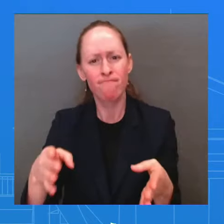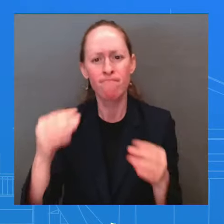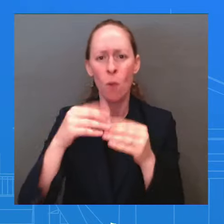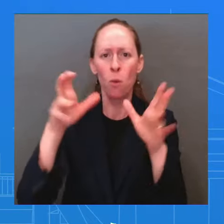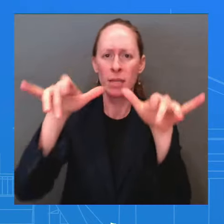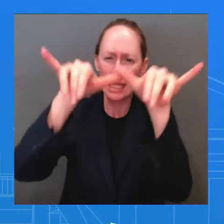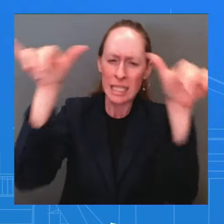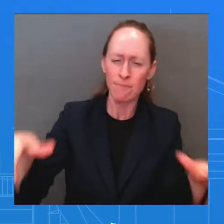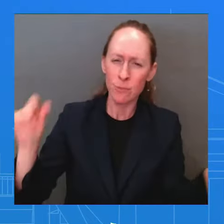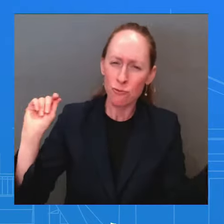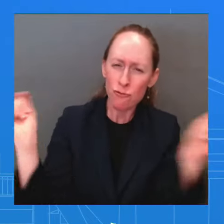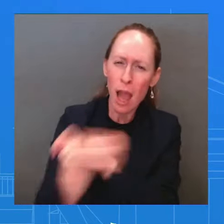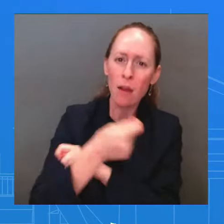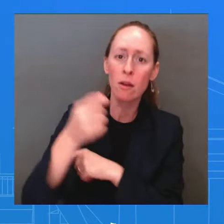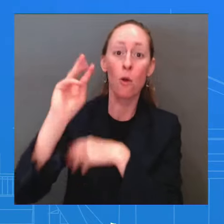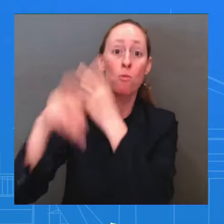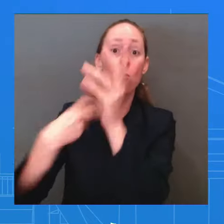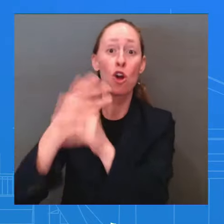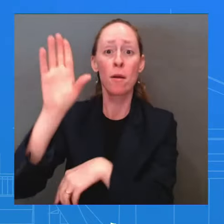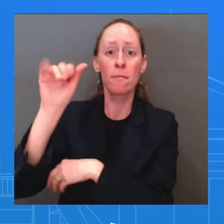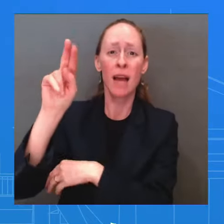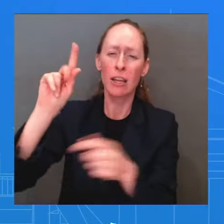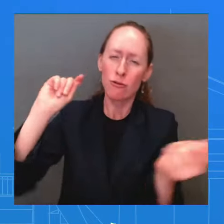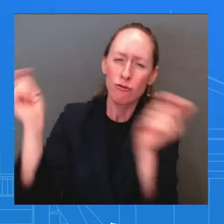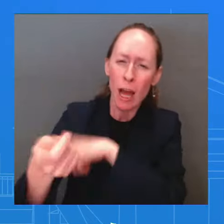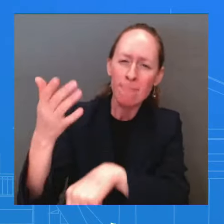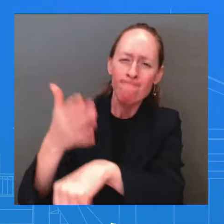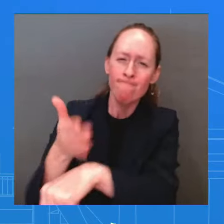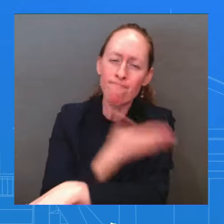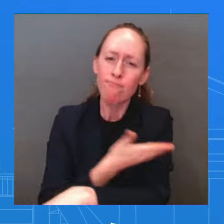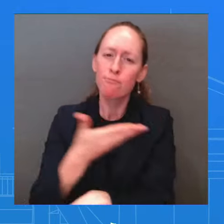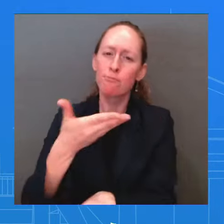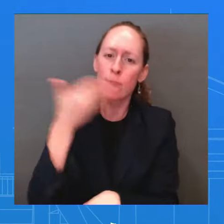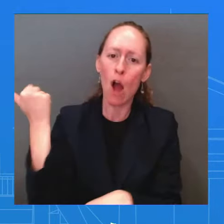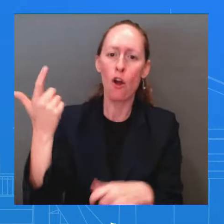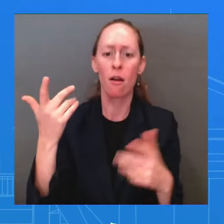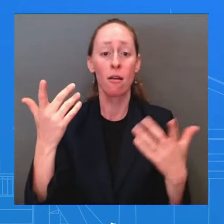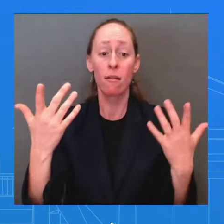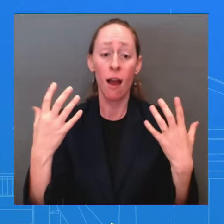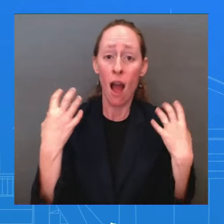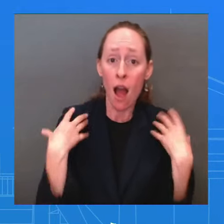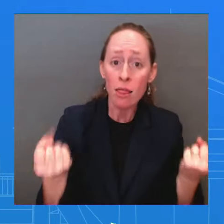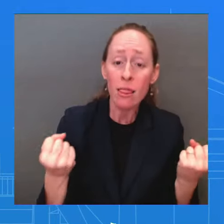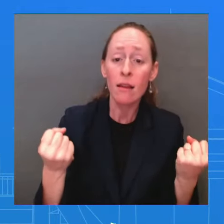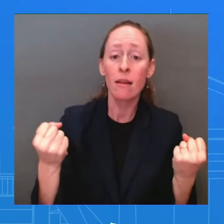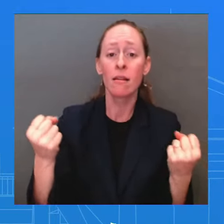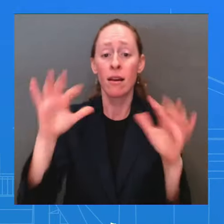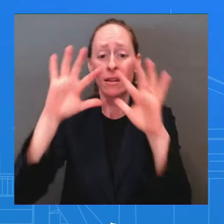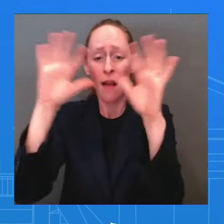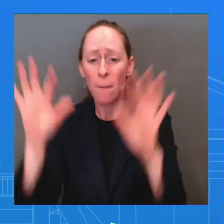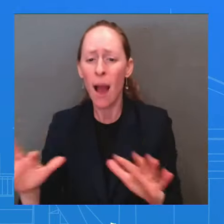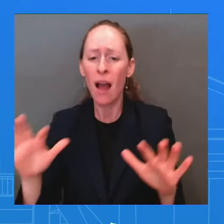with initiatives to deliver on infrastructure, on health, on climate, and other global public goods. And we see, at this point, more --